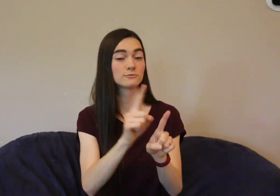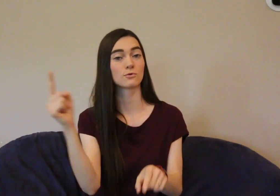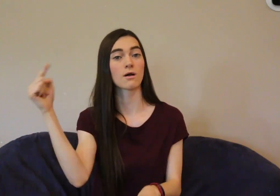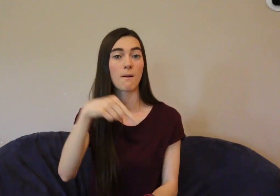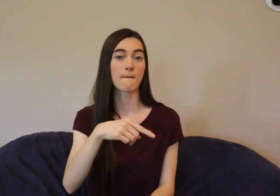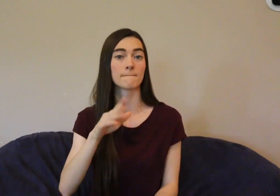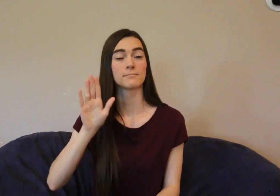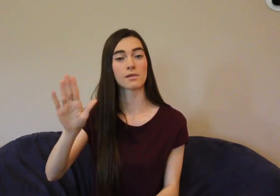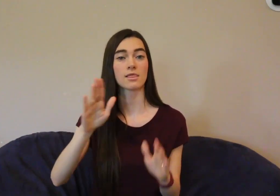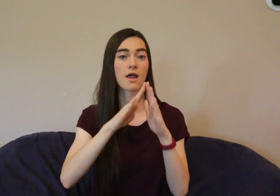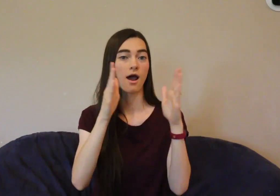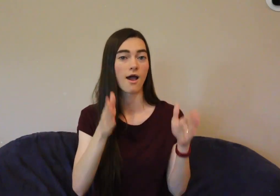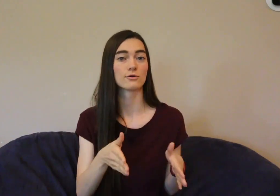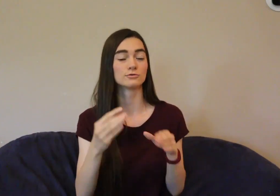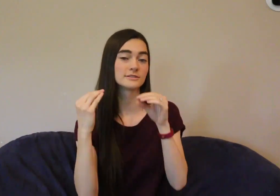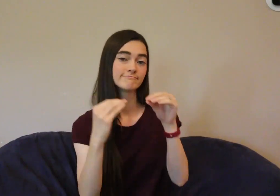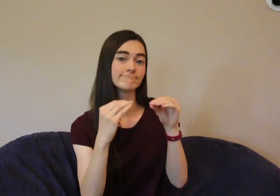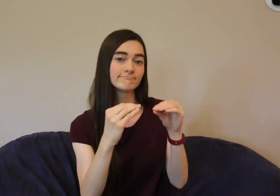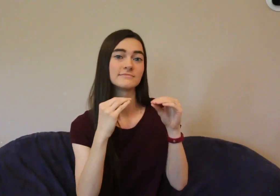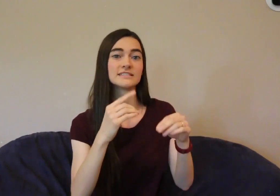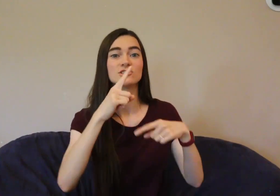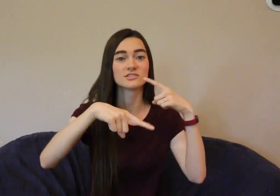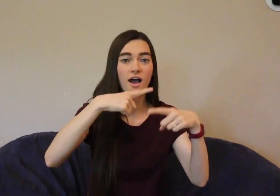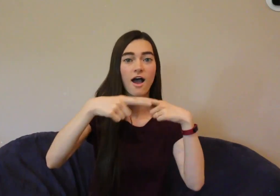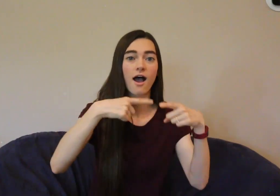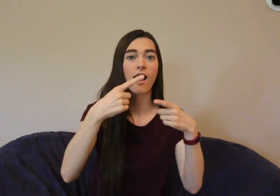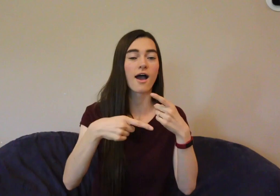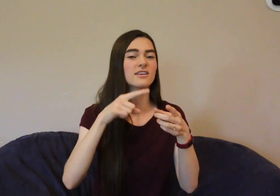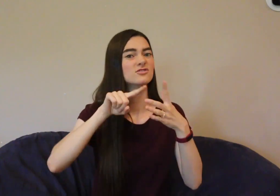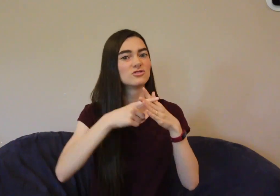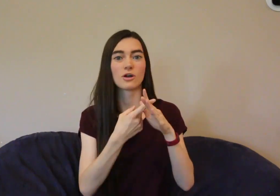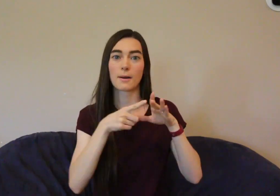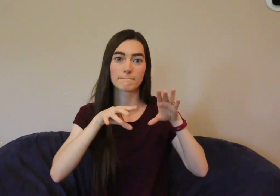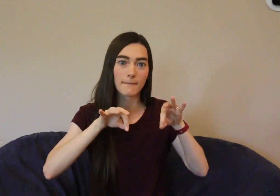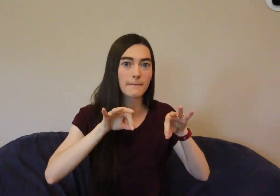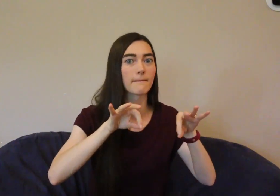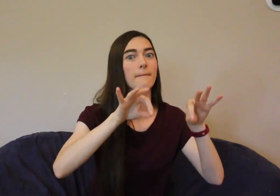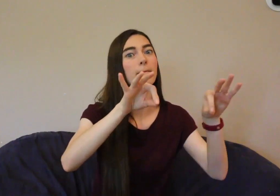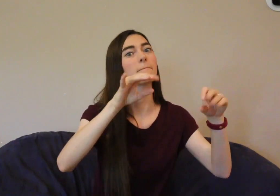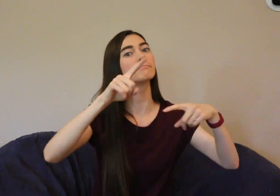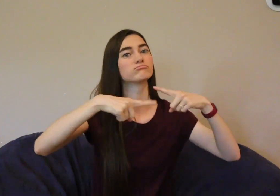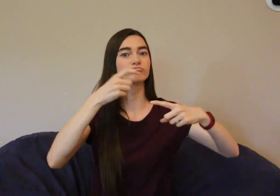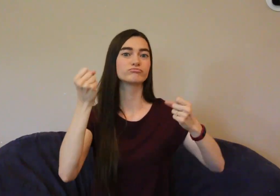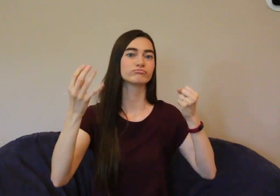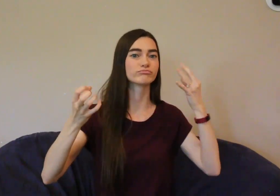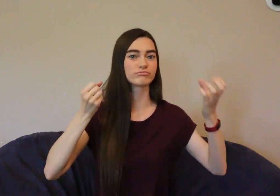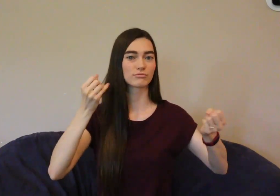They had a deaf mentor come to their house, and taught them sign language. They started to pick it up.